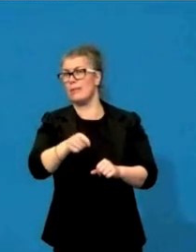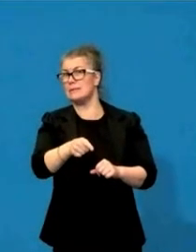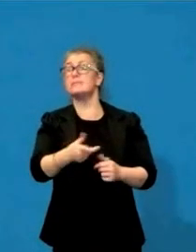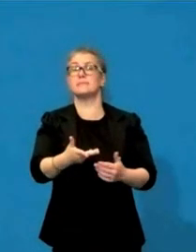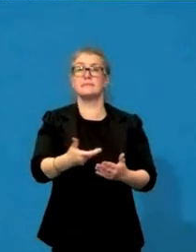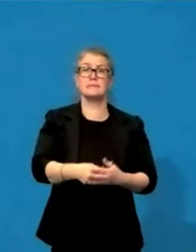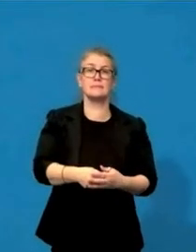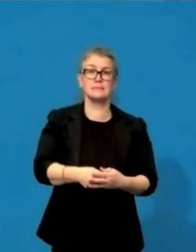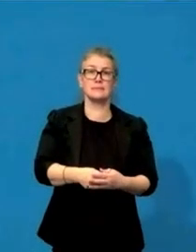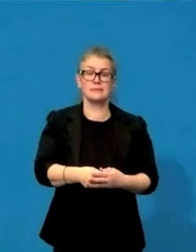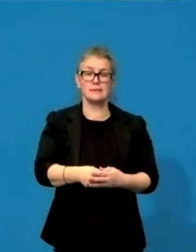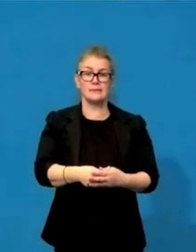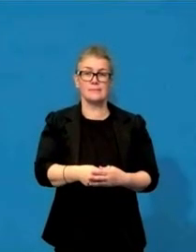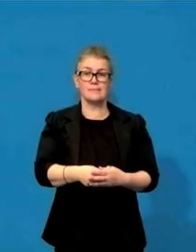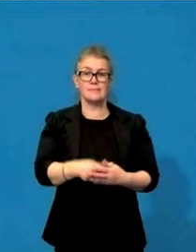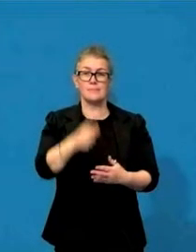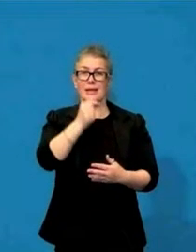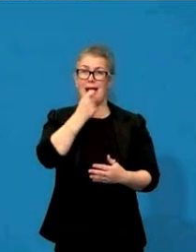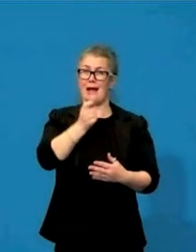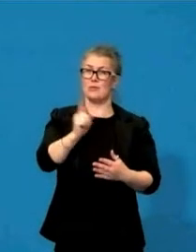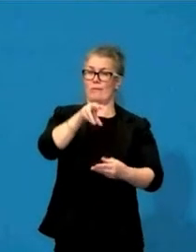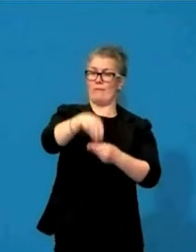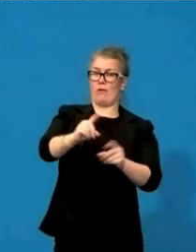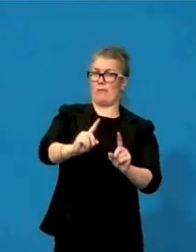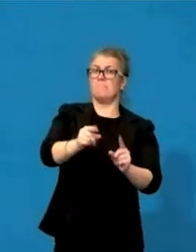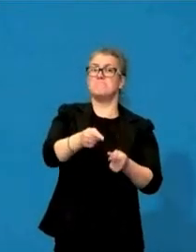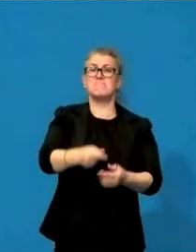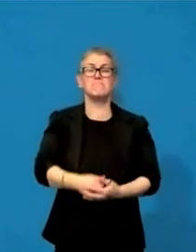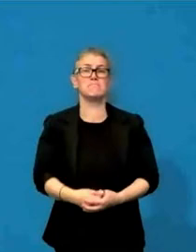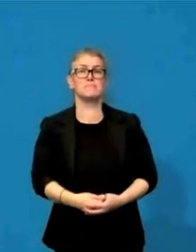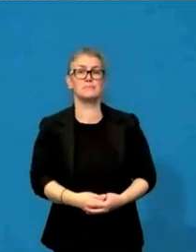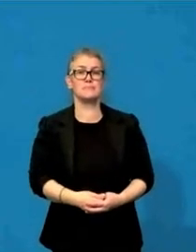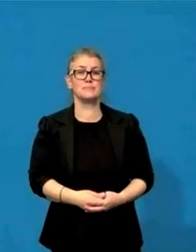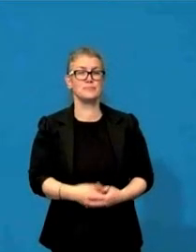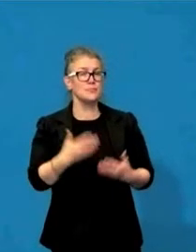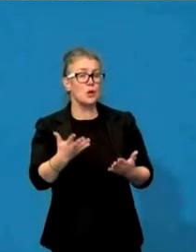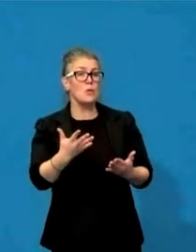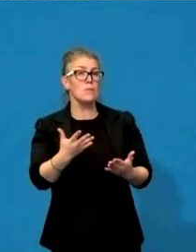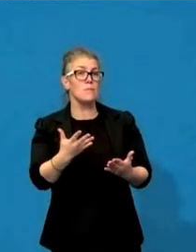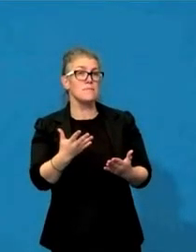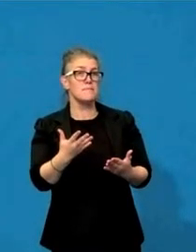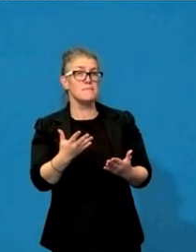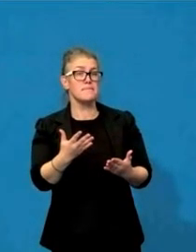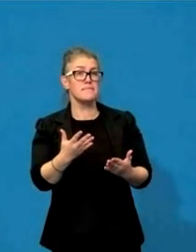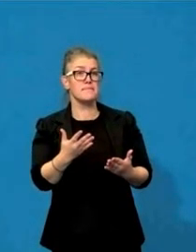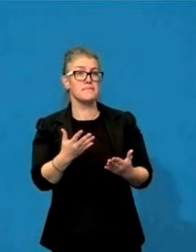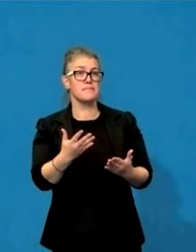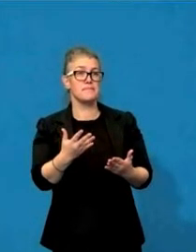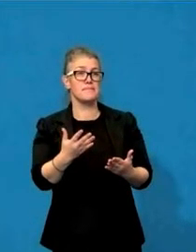Yeah. MS TARRAGO: And is there - from a practical sense, is there a place in Fitzroy